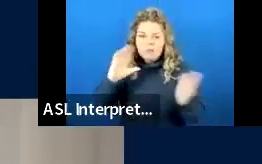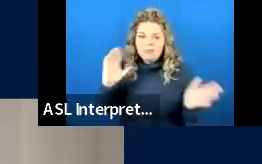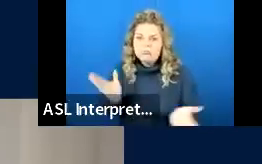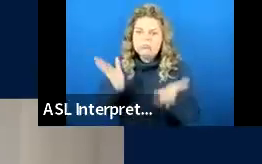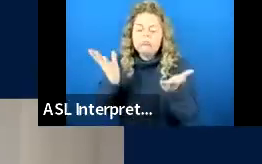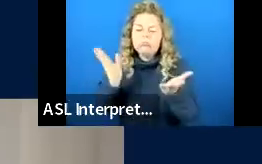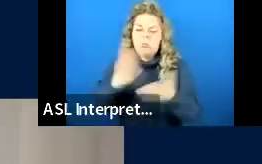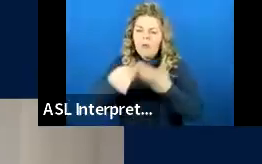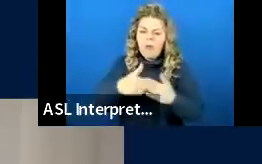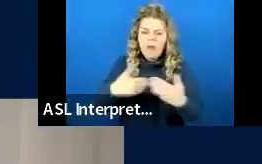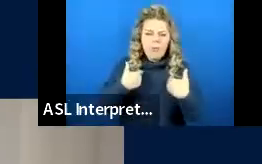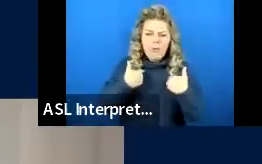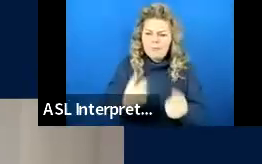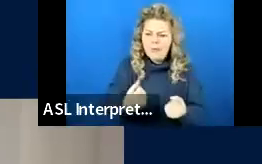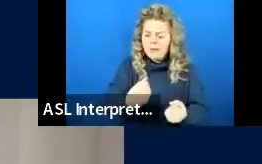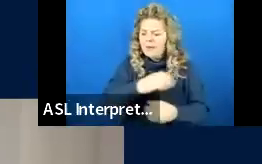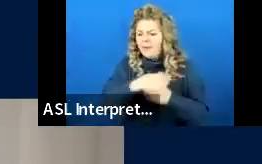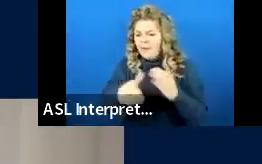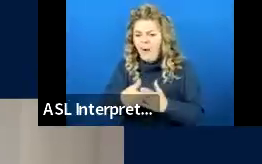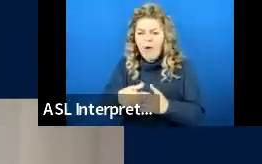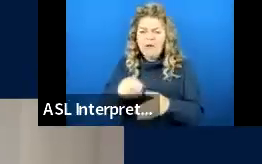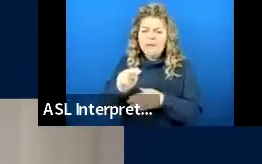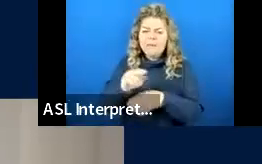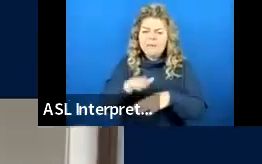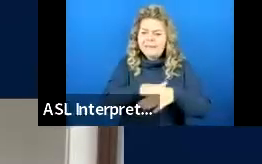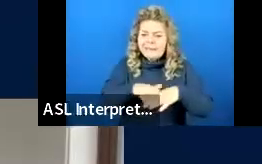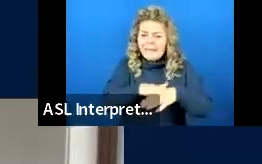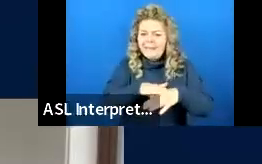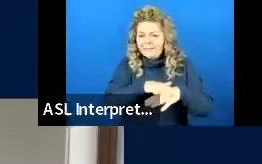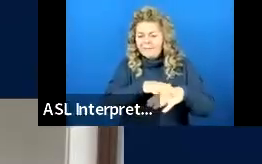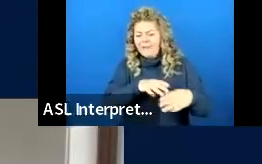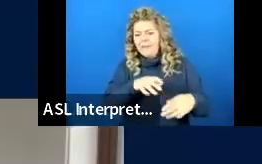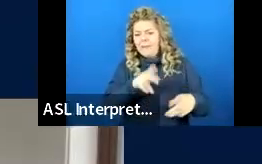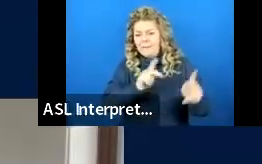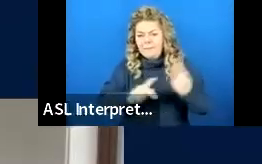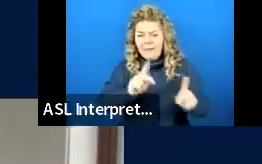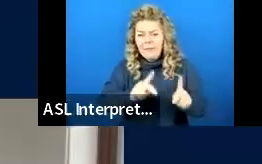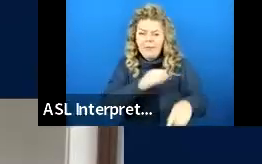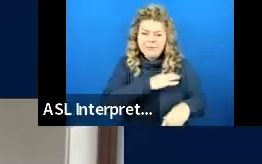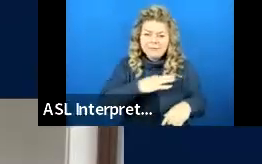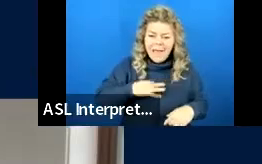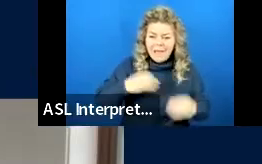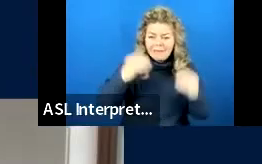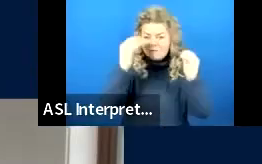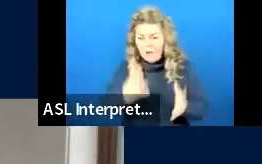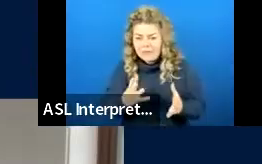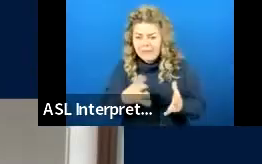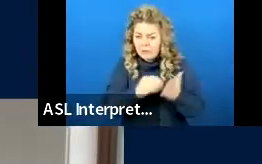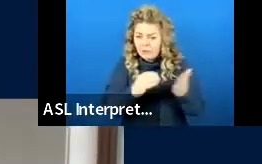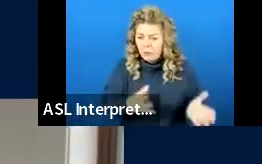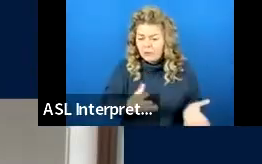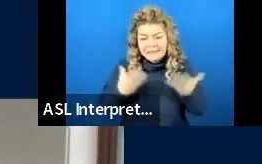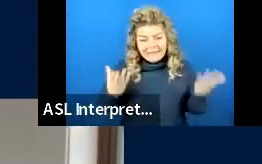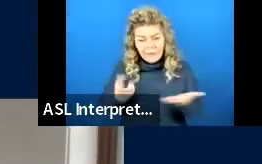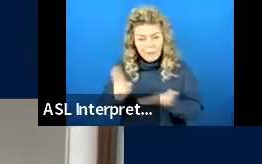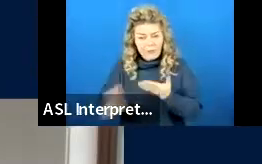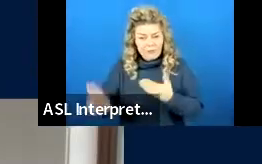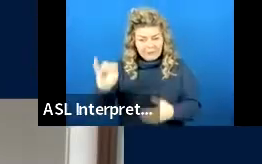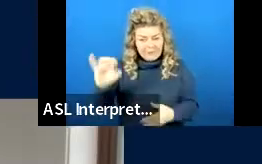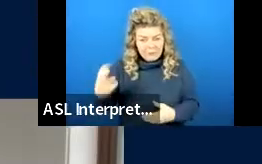and success of Native American and indigenous staff, faculty and students at the University of Michigan